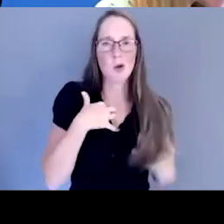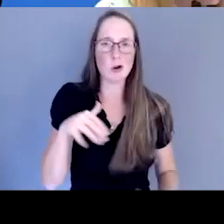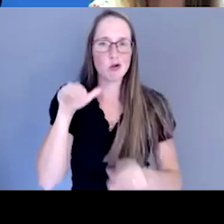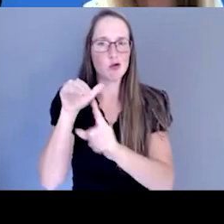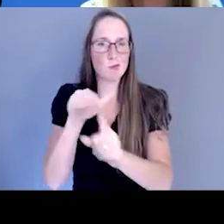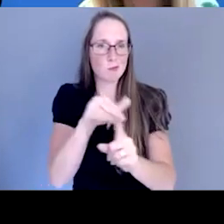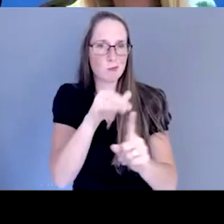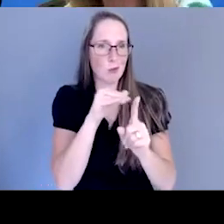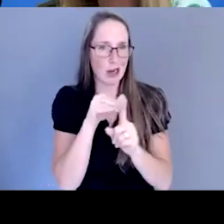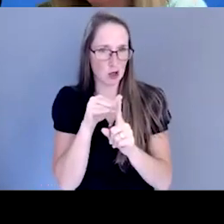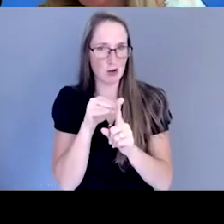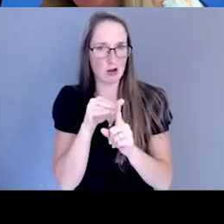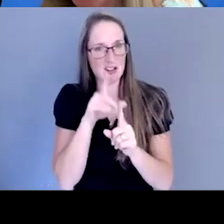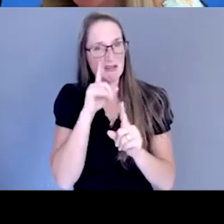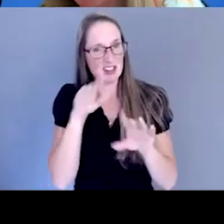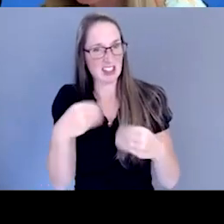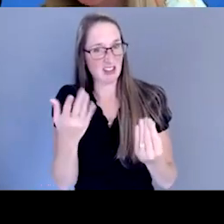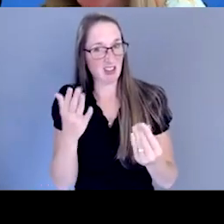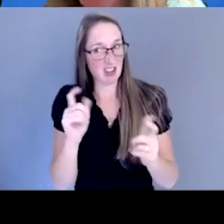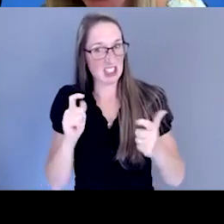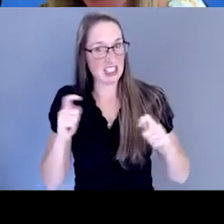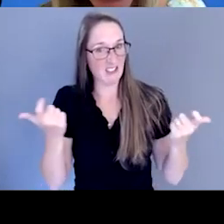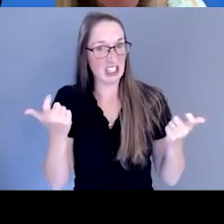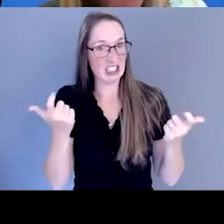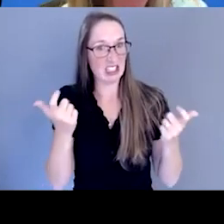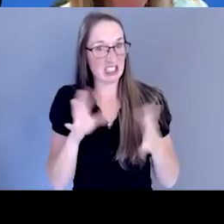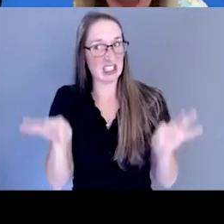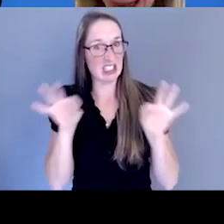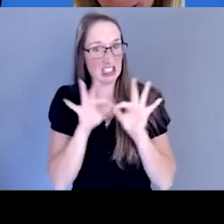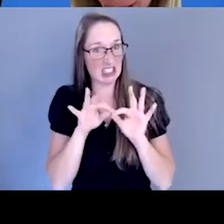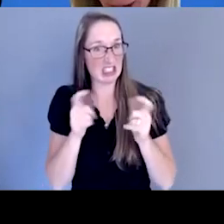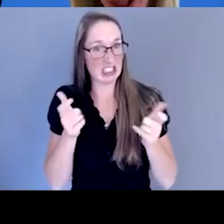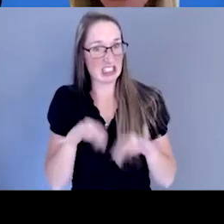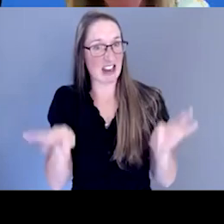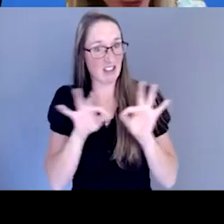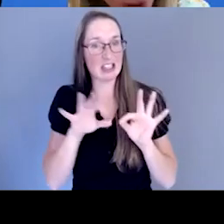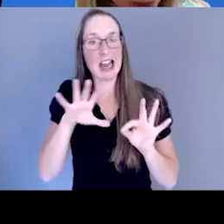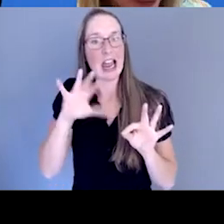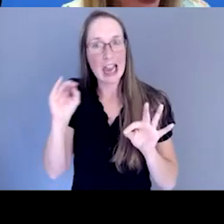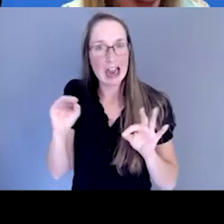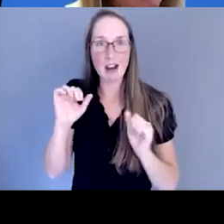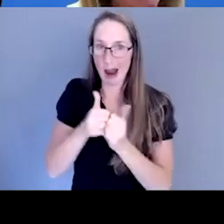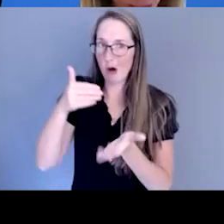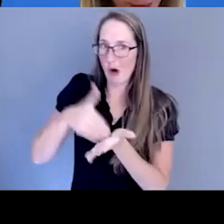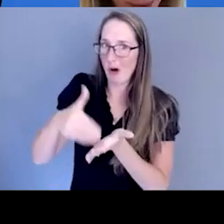given their significance and how frequently they occur,